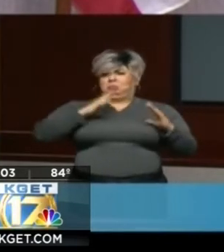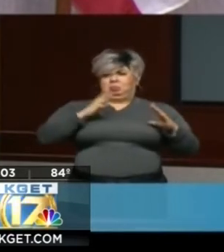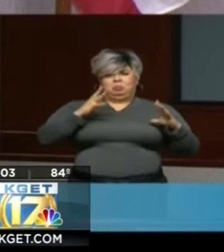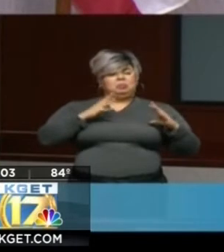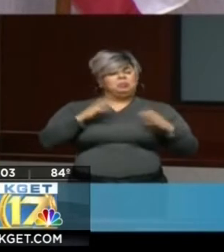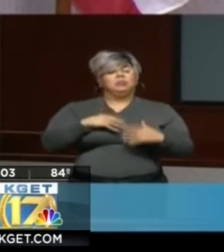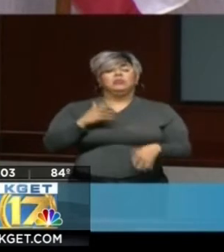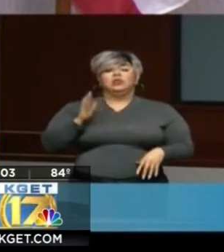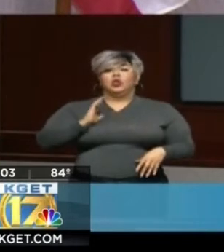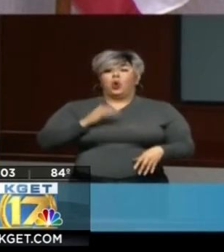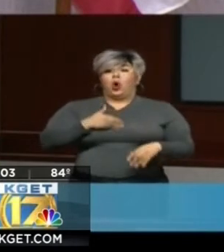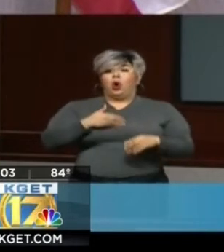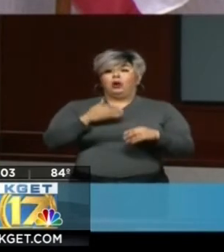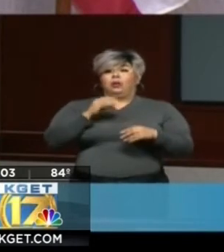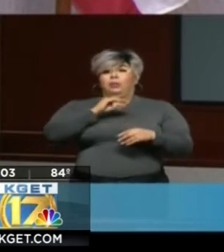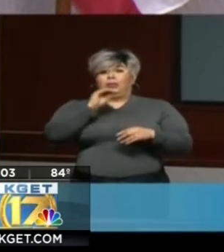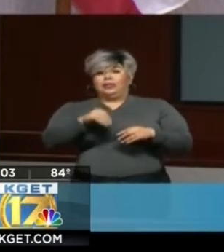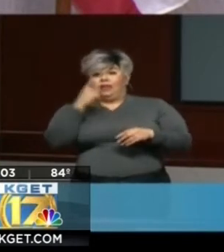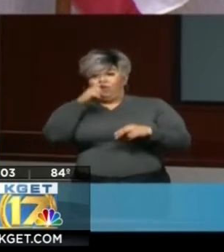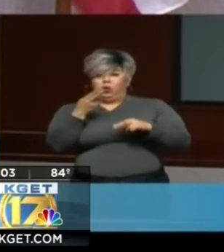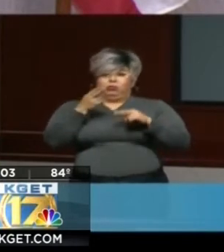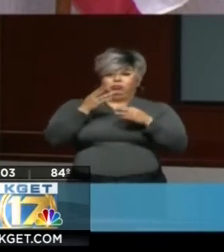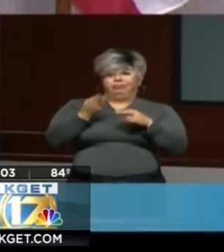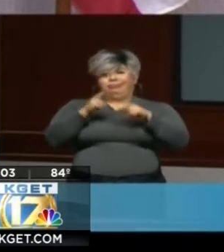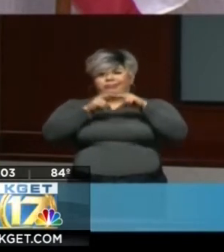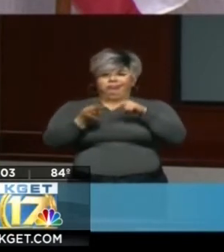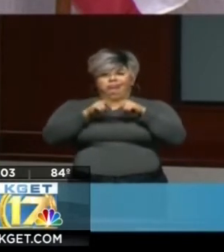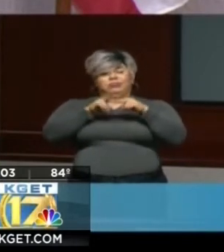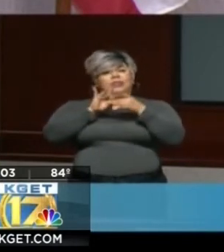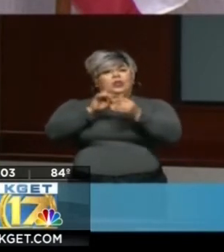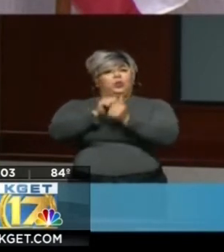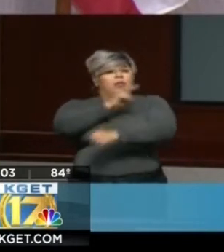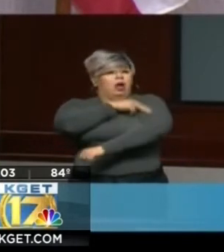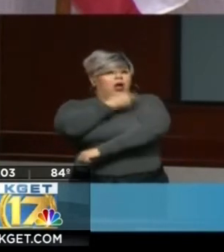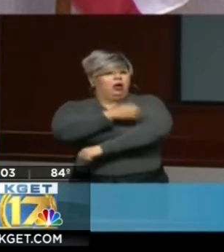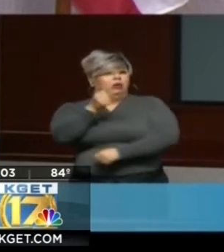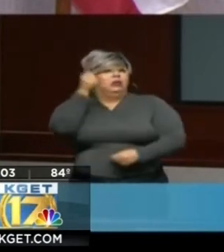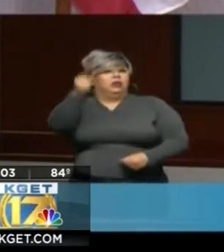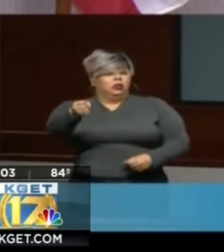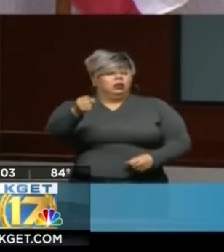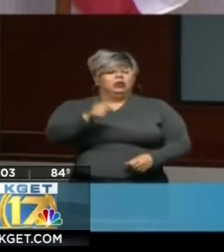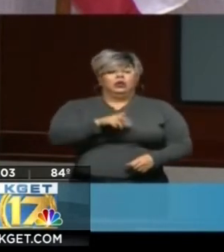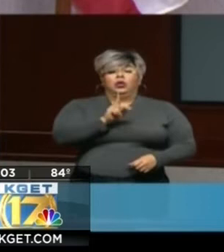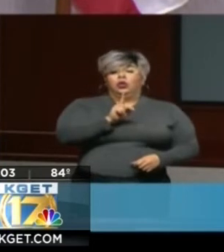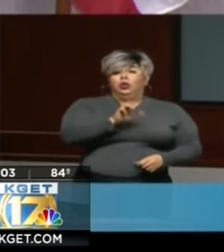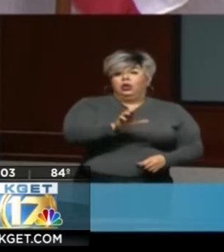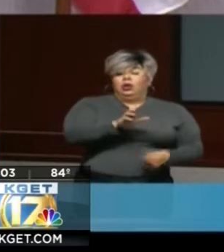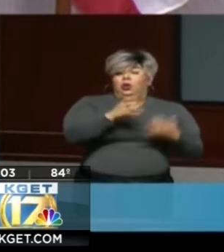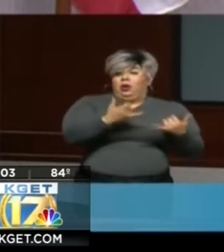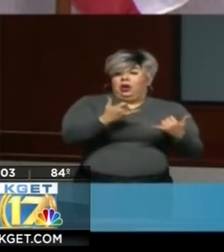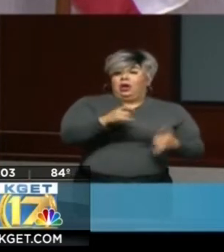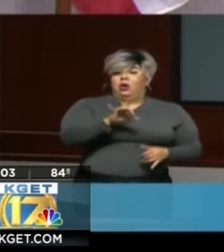THE STATE'S GOAL IS TO BE BELOW WE ARE BELOW THAT PARTICULAR GOAL. AND THE PERCENTAGE CHANGE IN